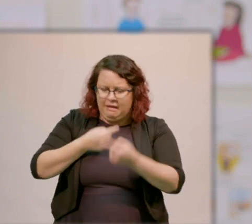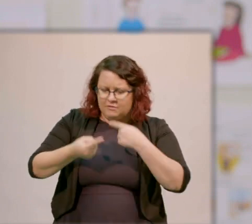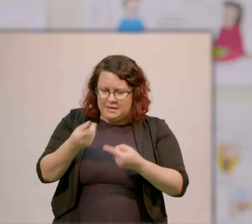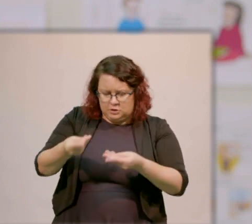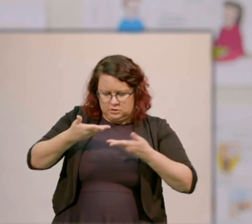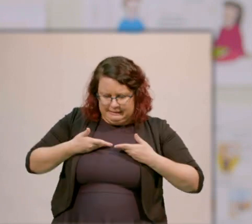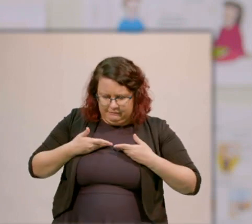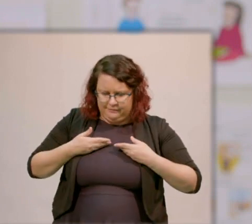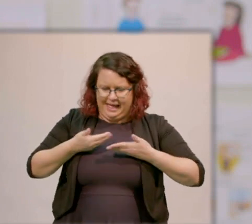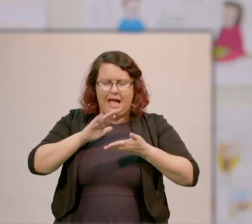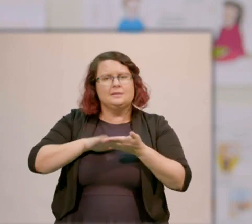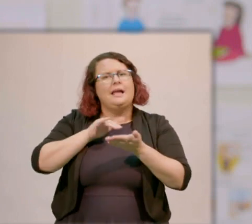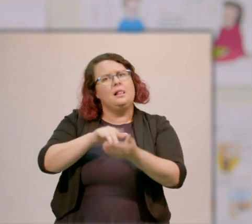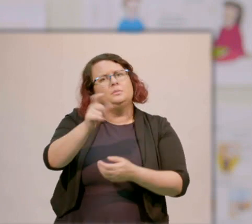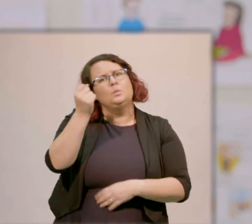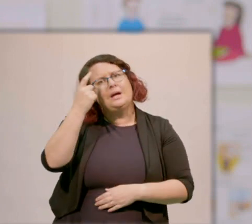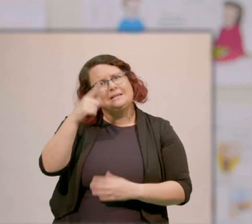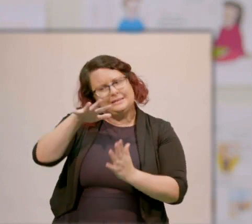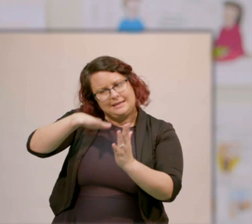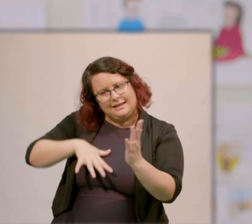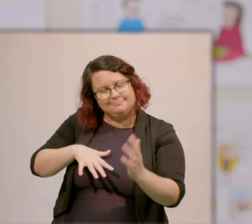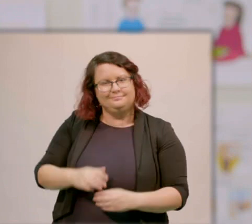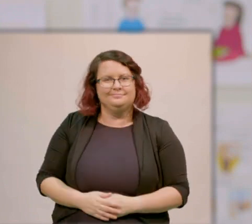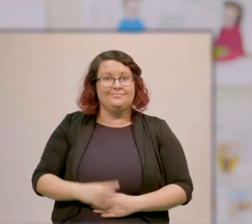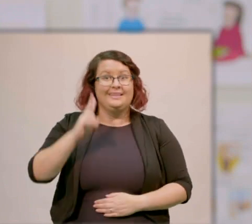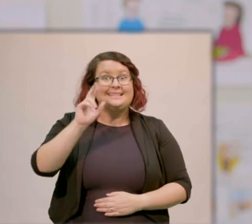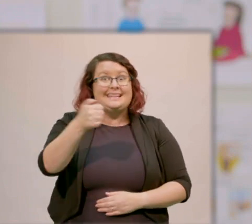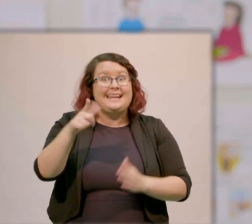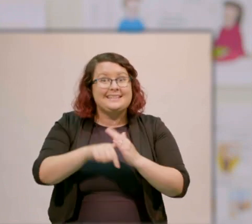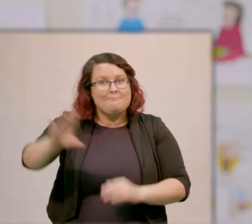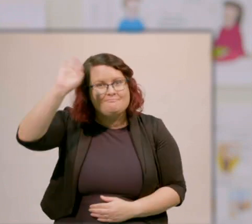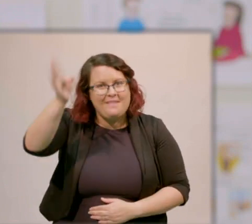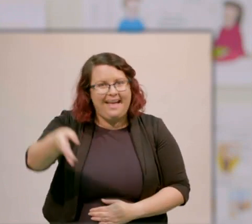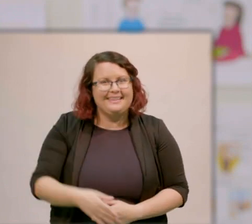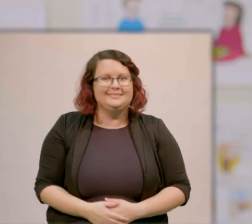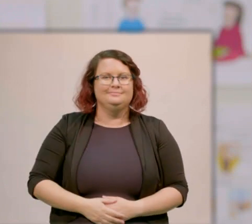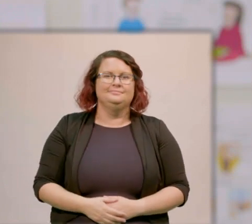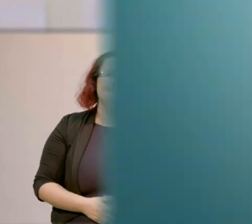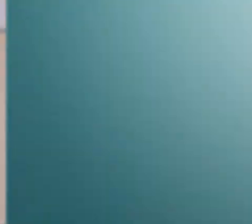How do they help you engage with the report? See you next time! Bye!